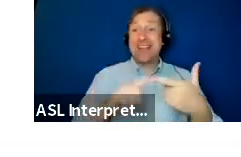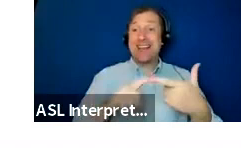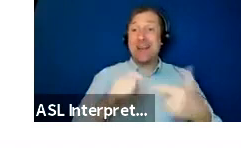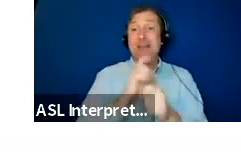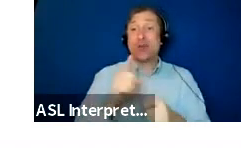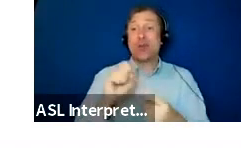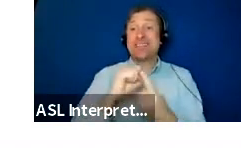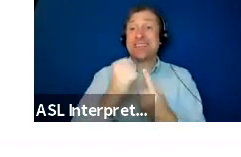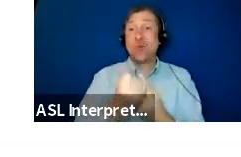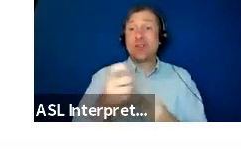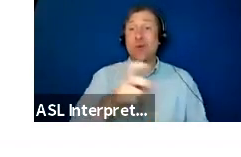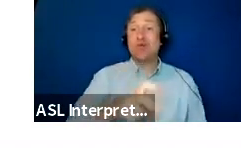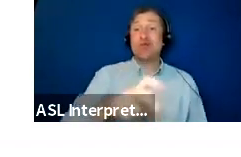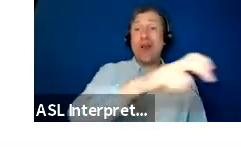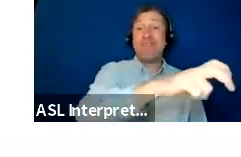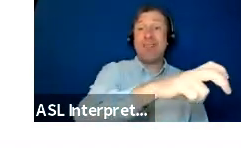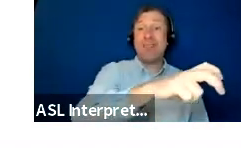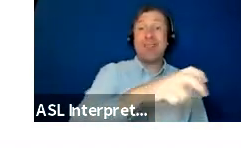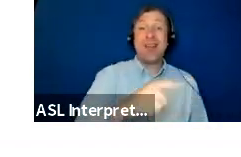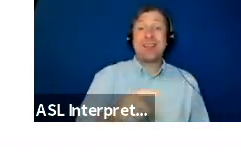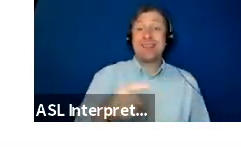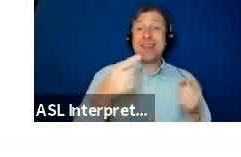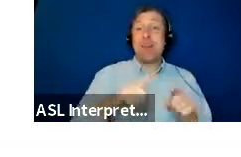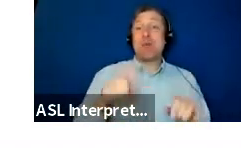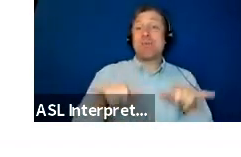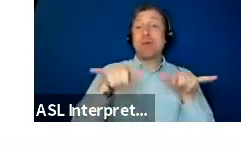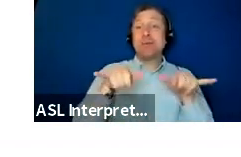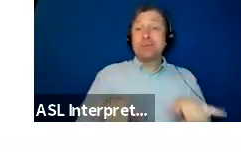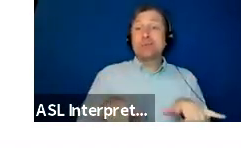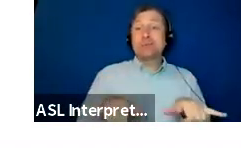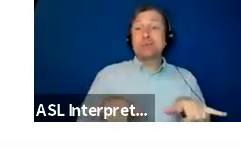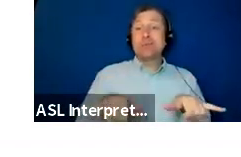where you travel somewhere and then ended up having to quarantine or being unable to seek